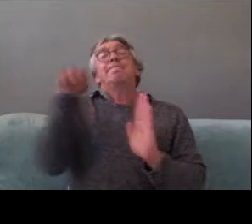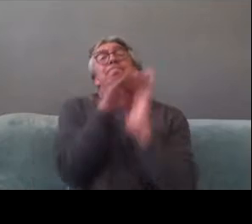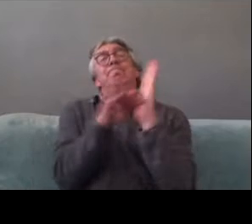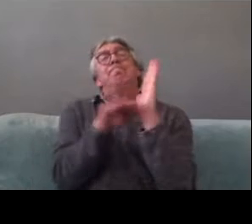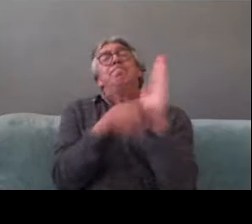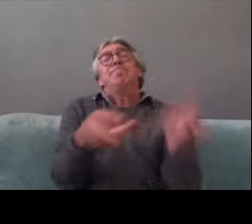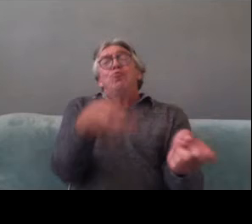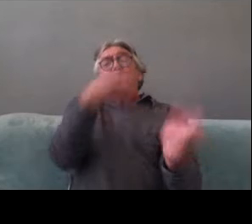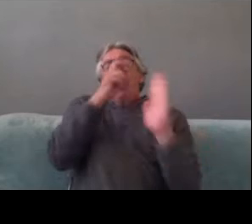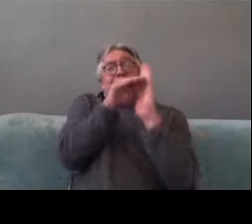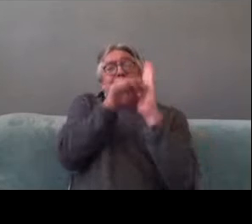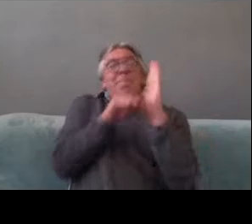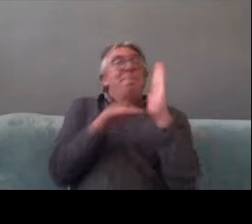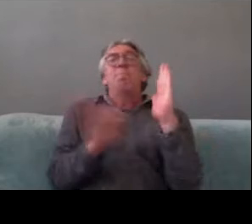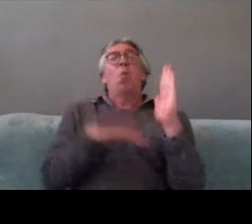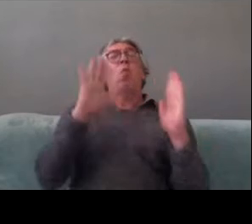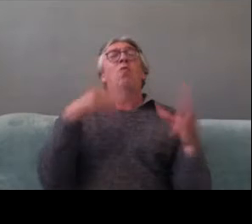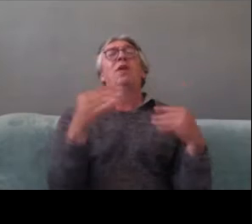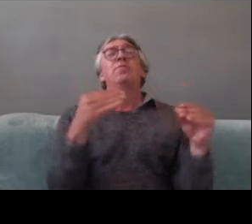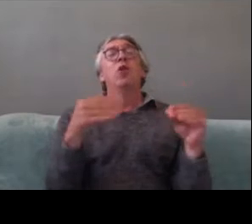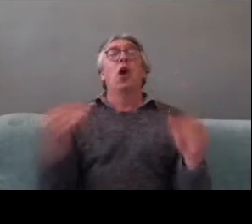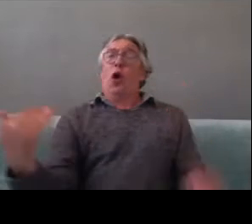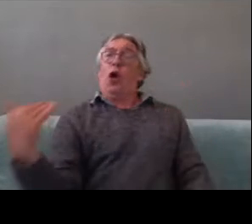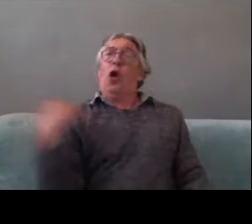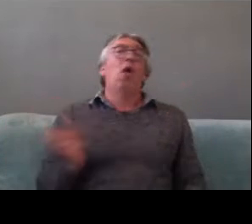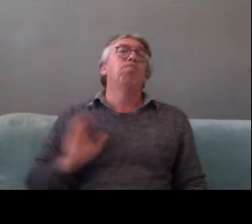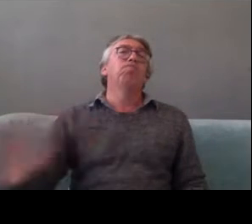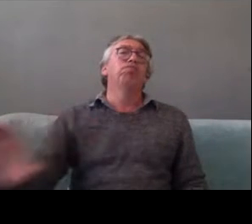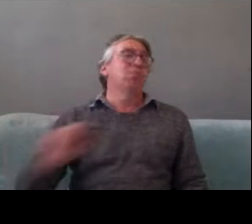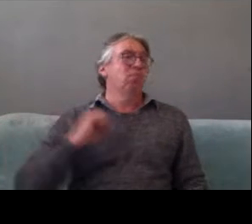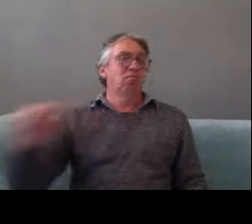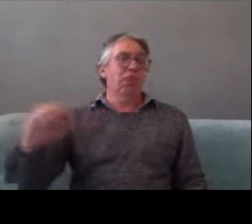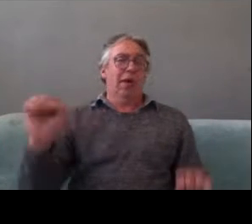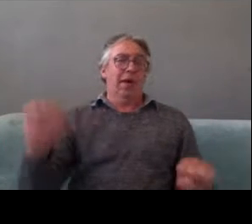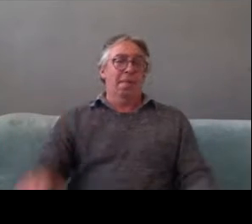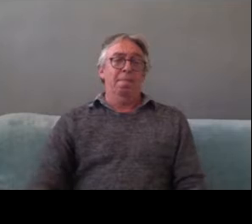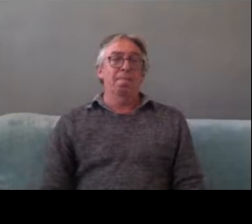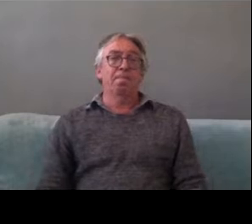The other important question was that how much we'd like to change